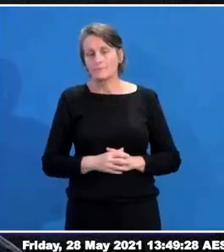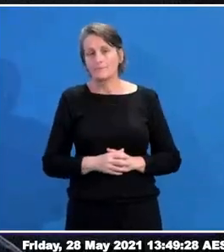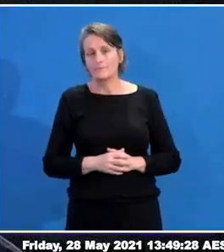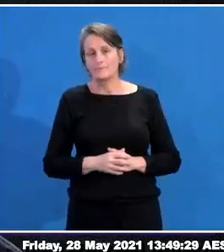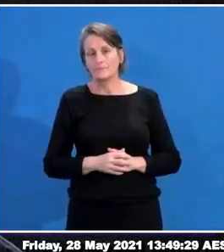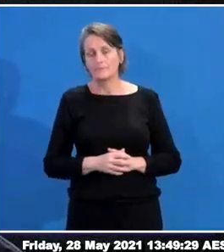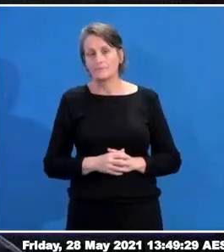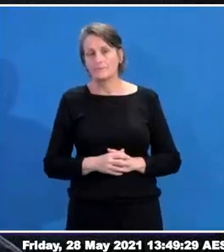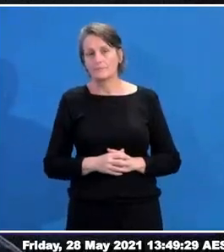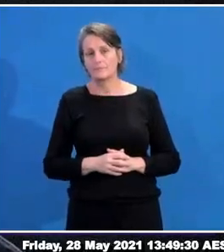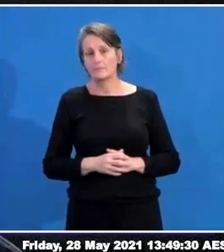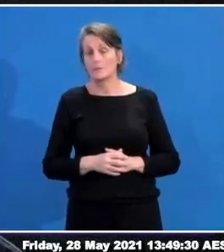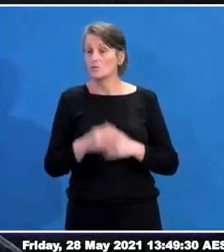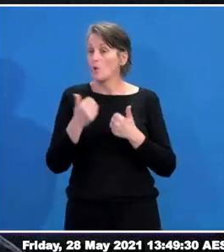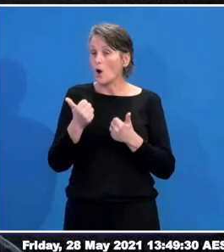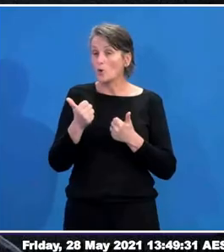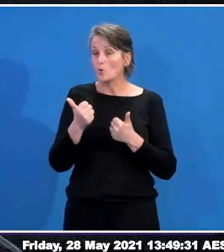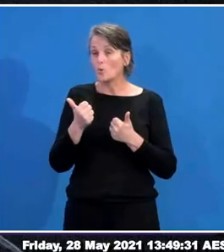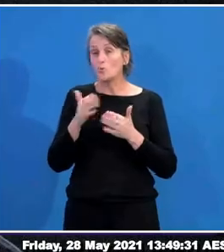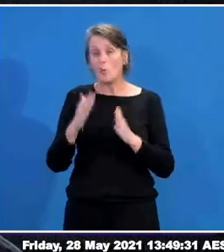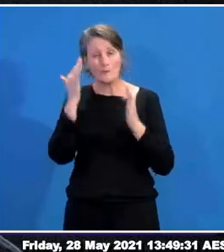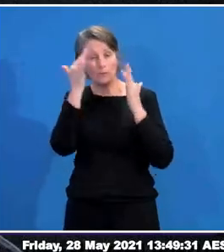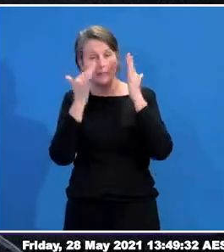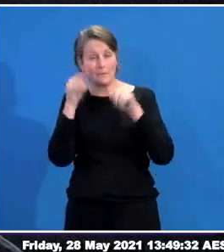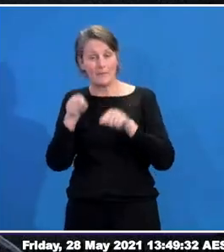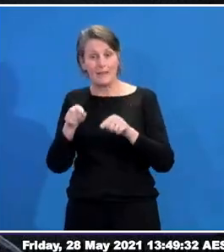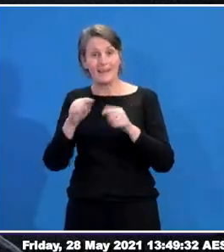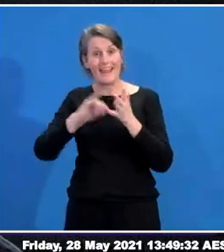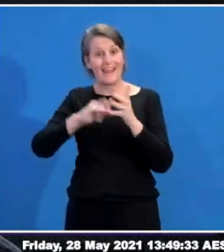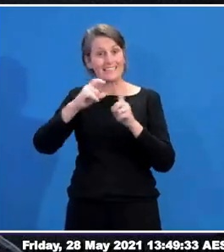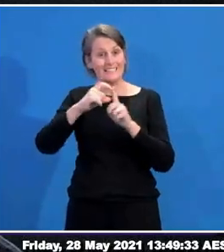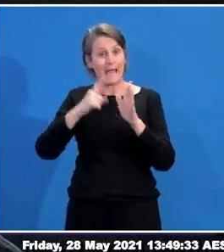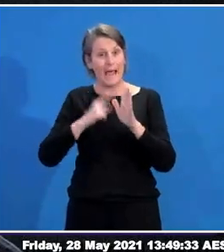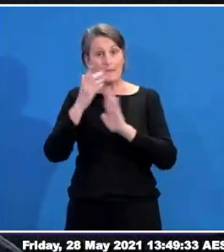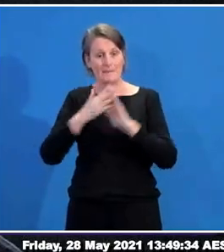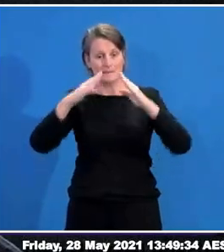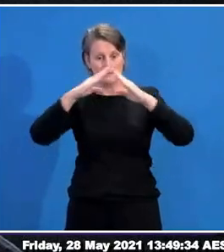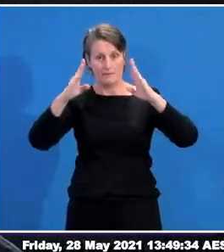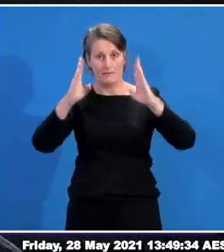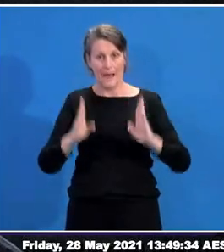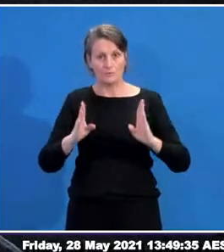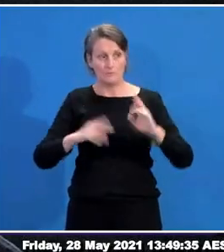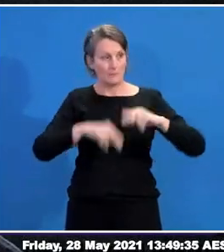A good way to distinguish it is, SDA is the bricks and mortar of the house, and